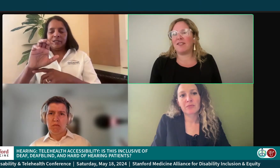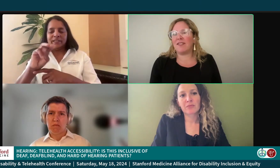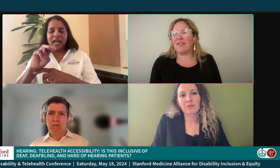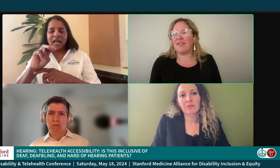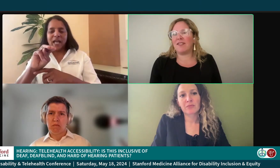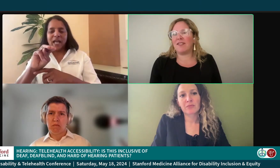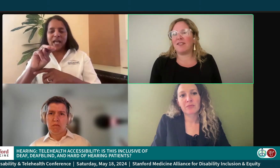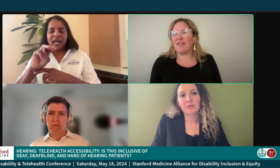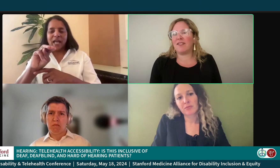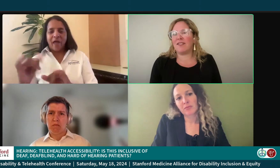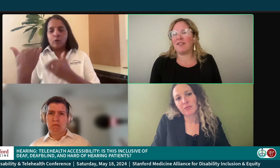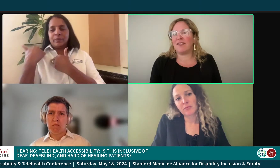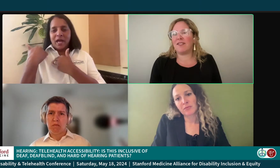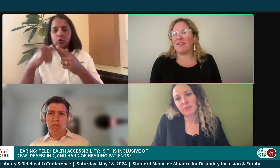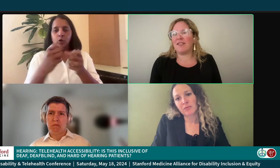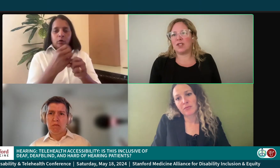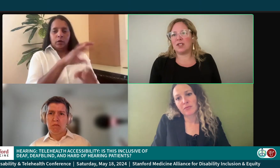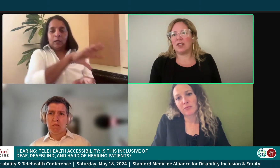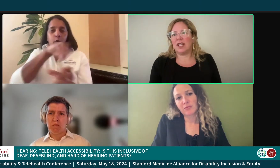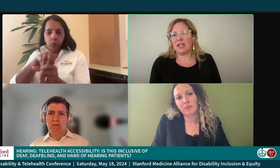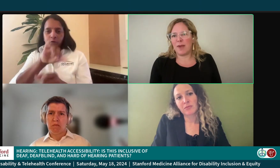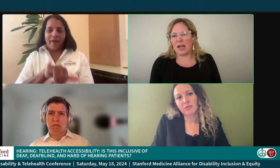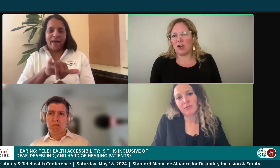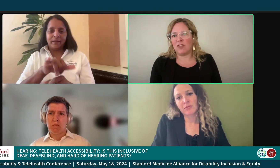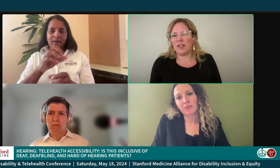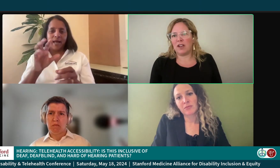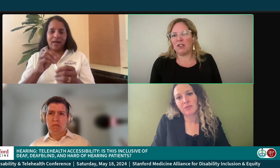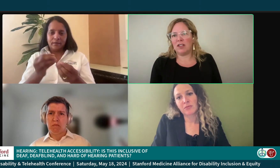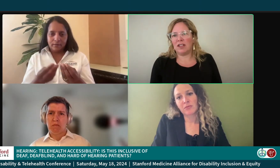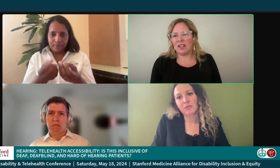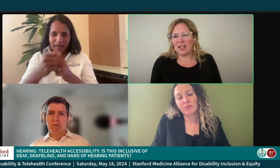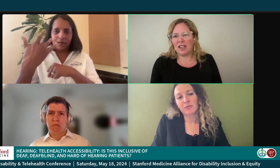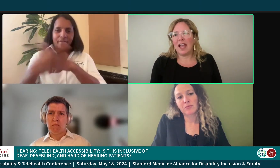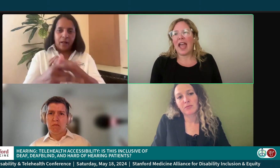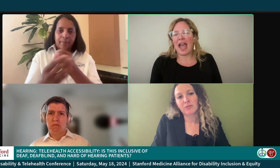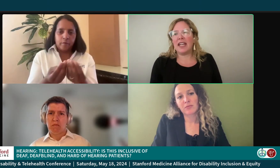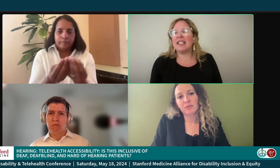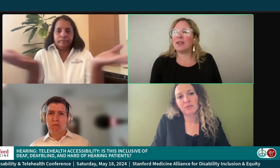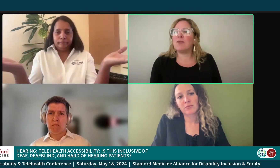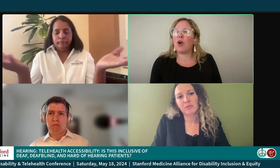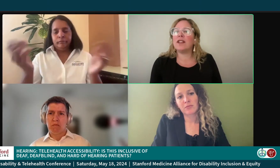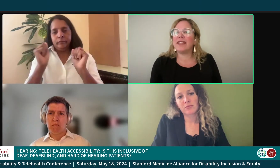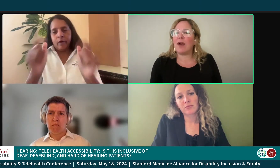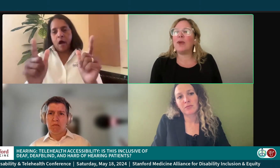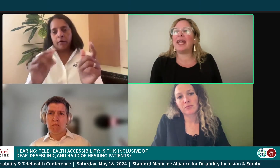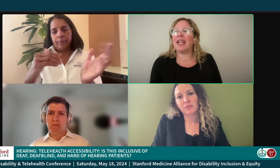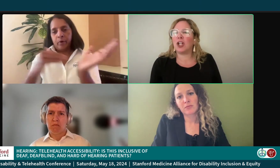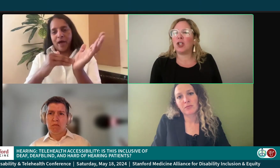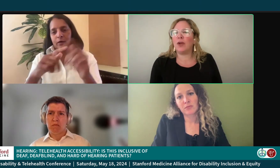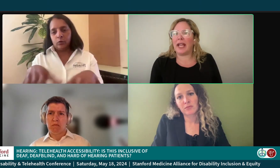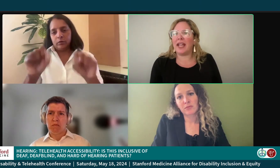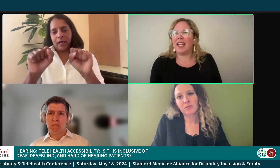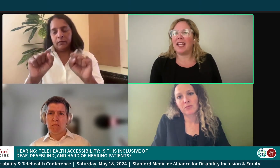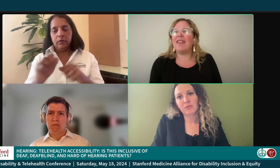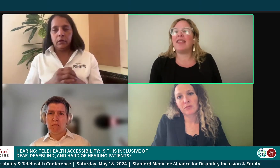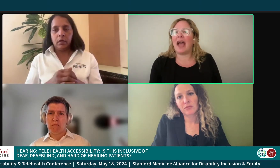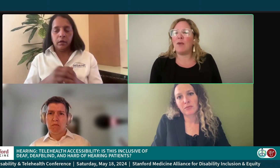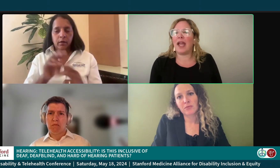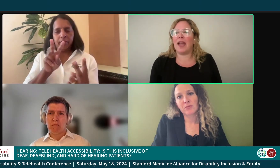available, hitting those in the medical field. And it's important that we include it, and that